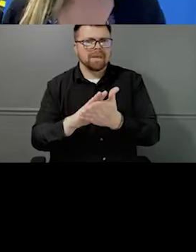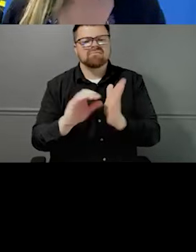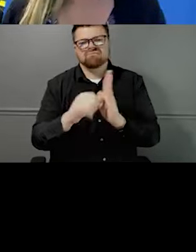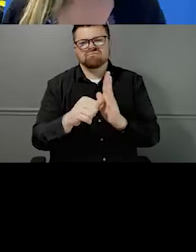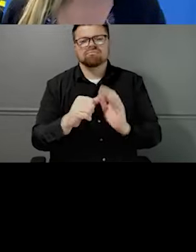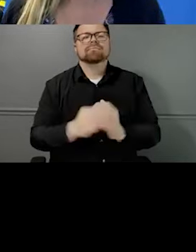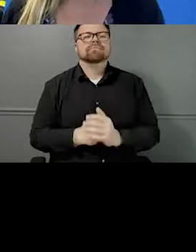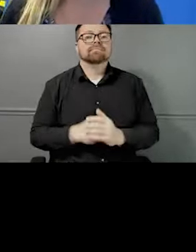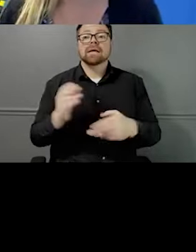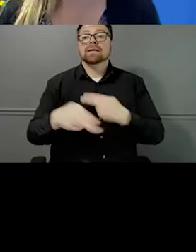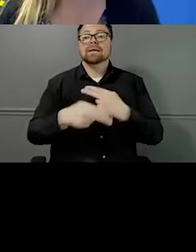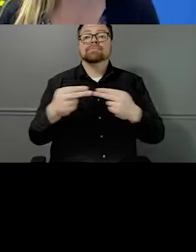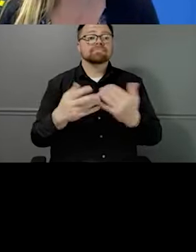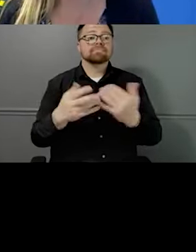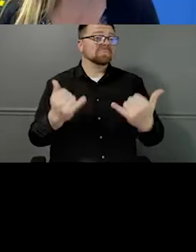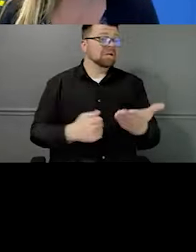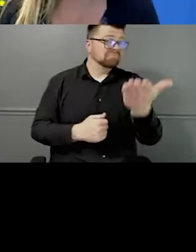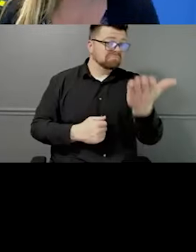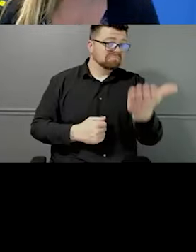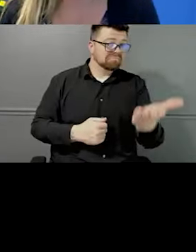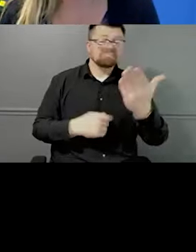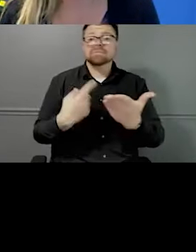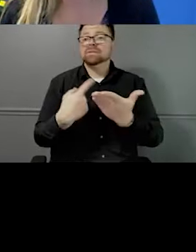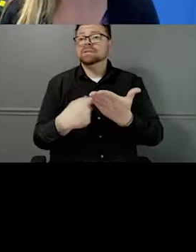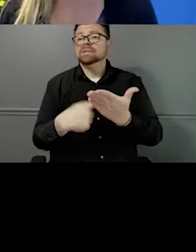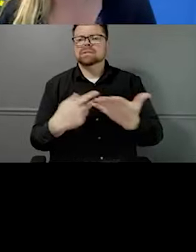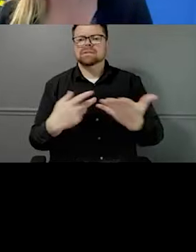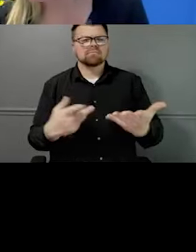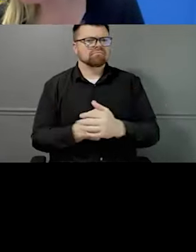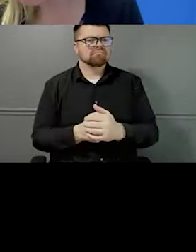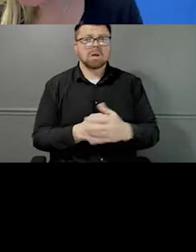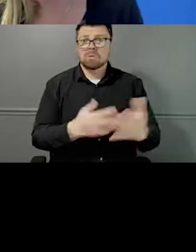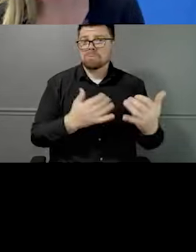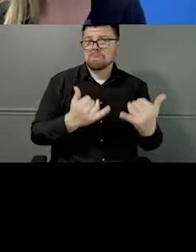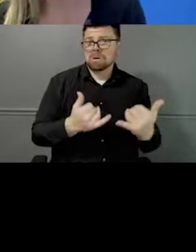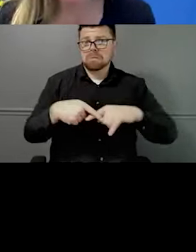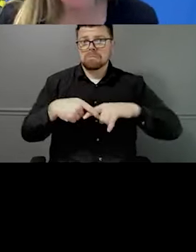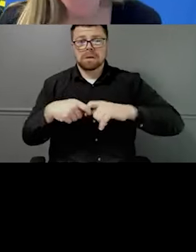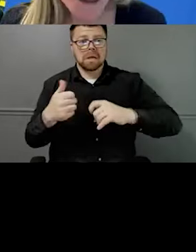Now, I'm going to talk a bit about the current and pending other support.